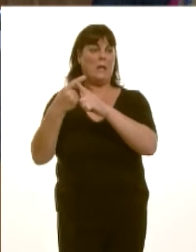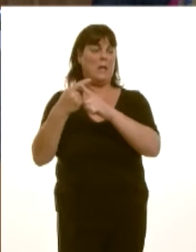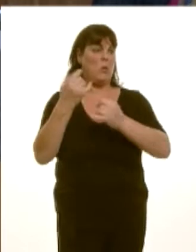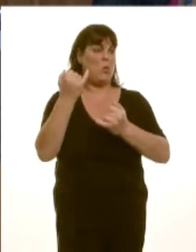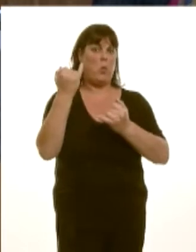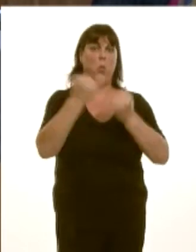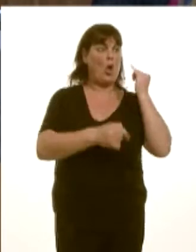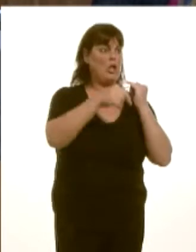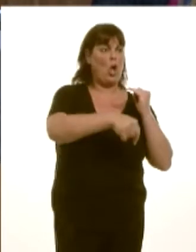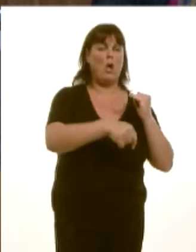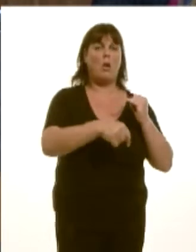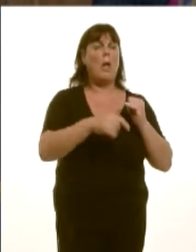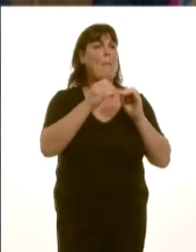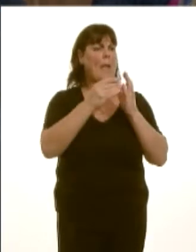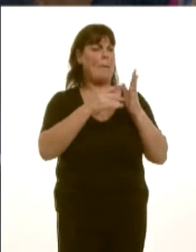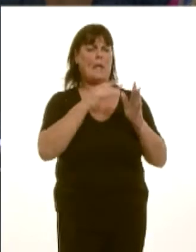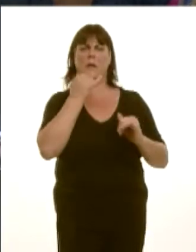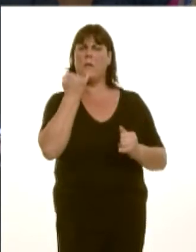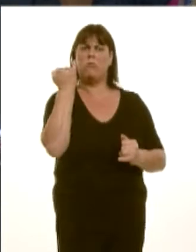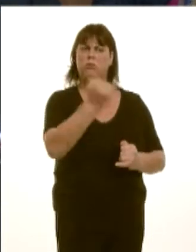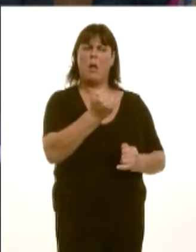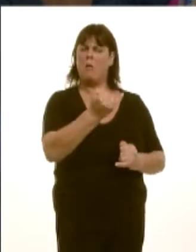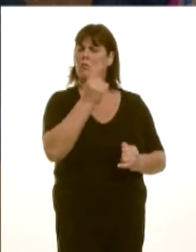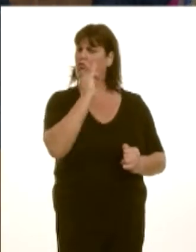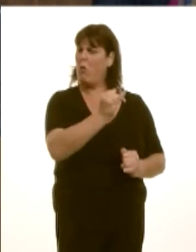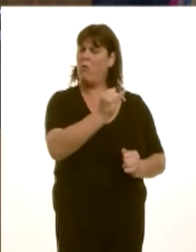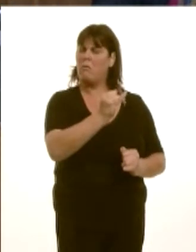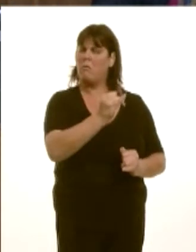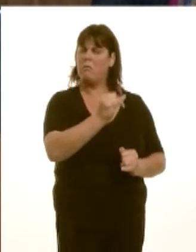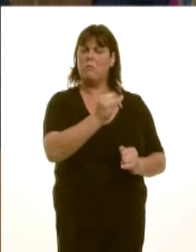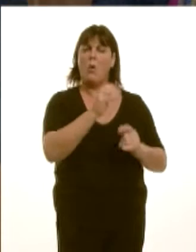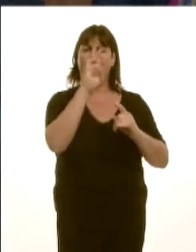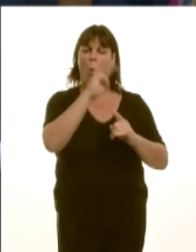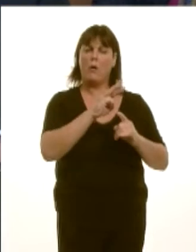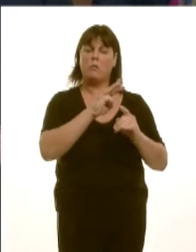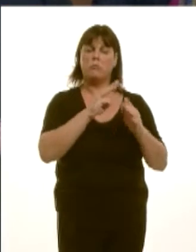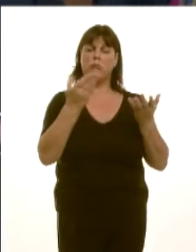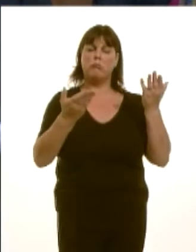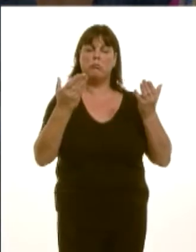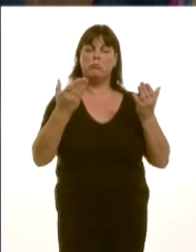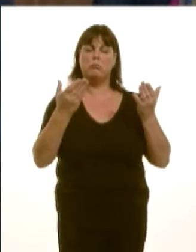Carwyn Jones: In March, Dr Banfield, who said that the Welsh NHS was in meltdown, said,